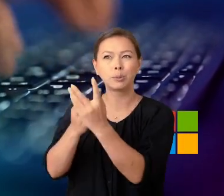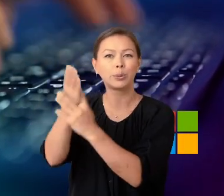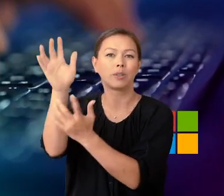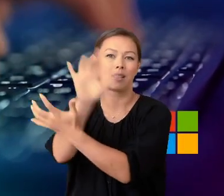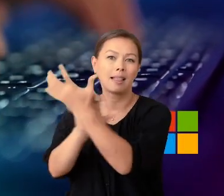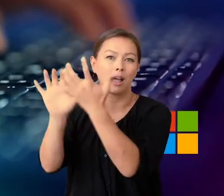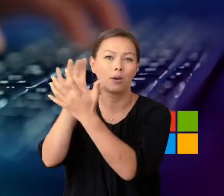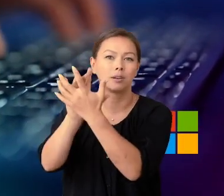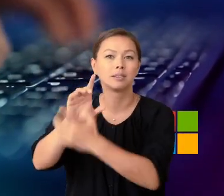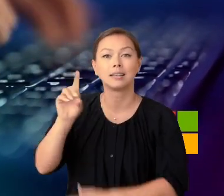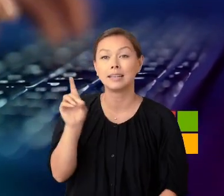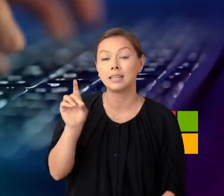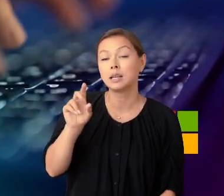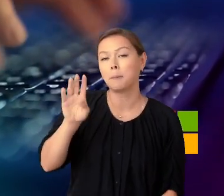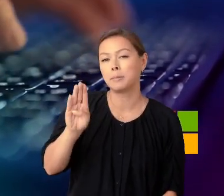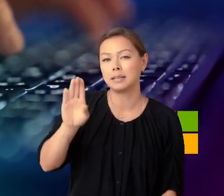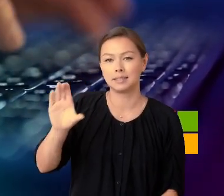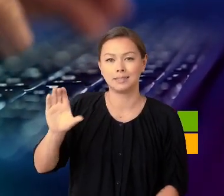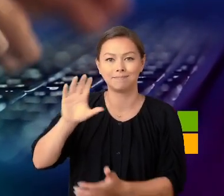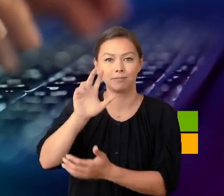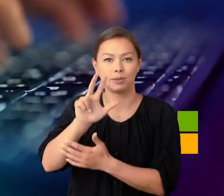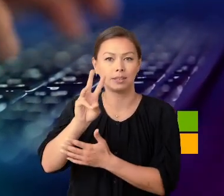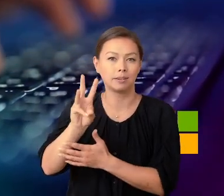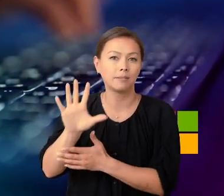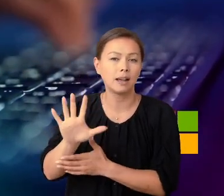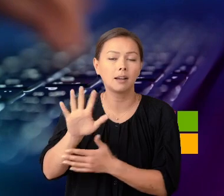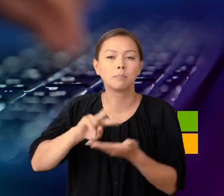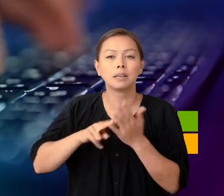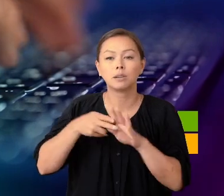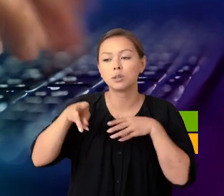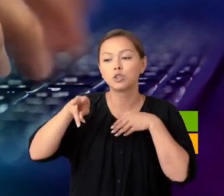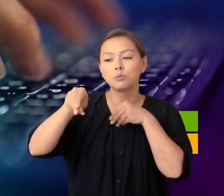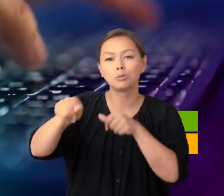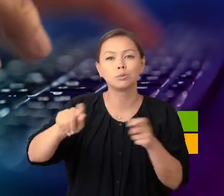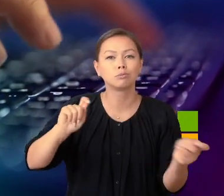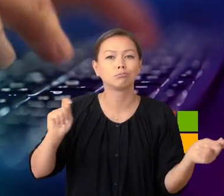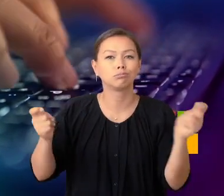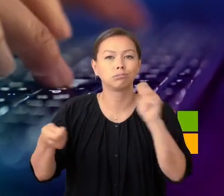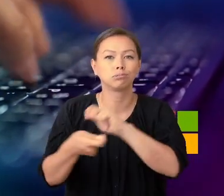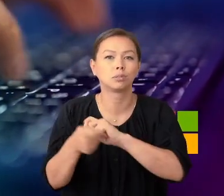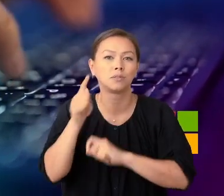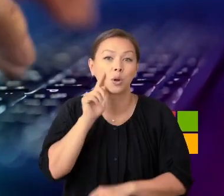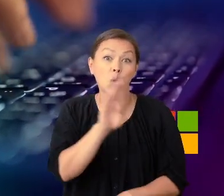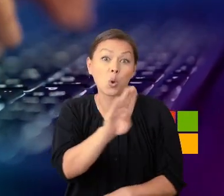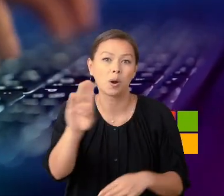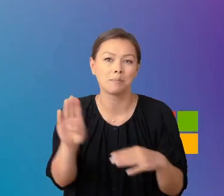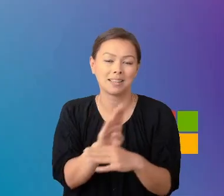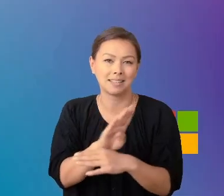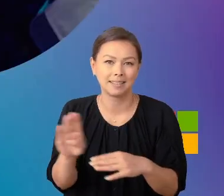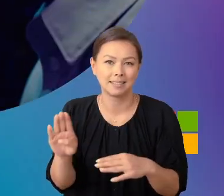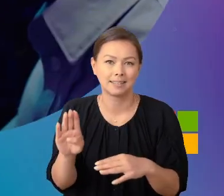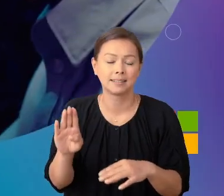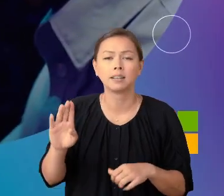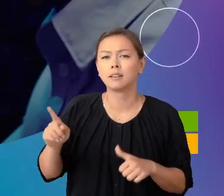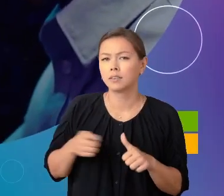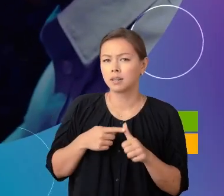365 Business Central to unlock a smooth transition to the future of your business. Let's first look at some of the